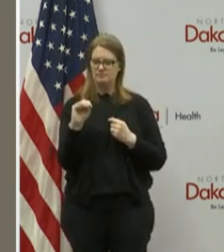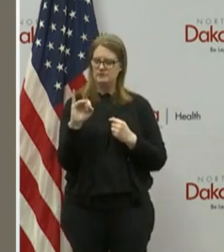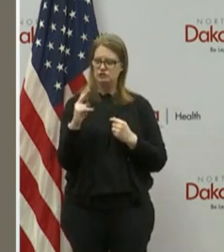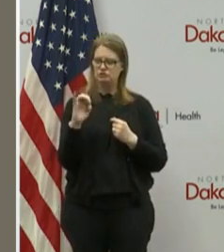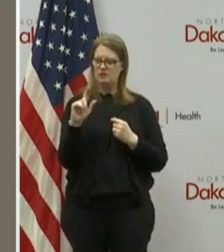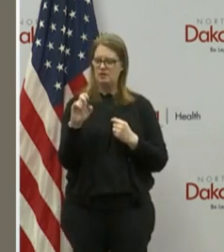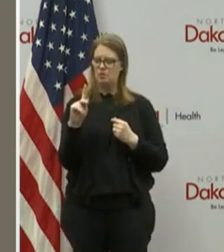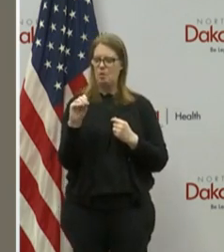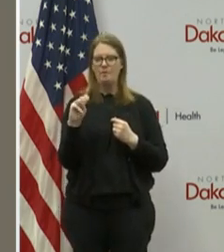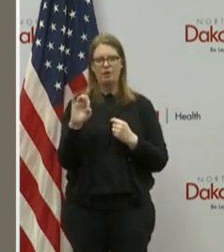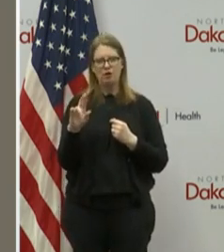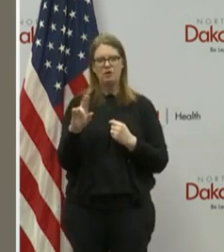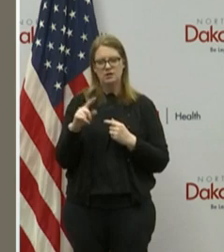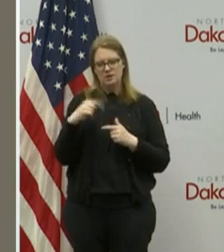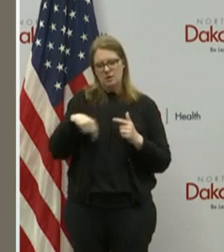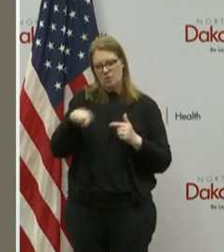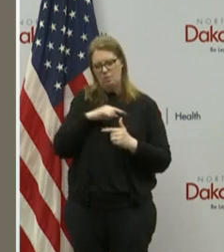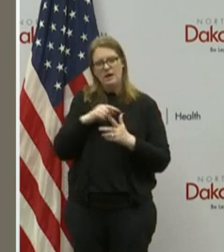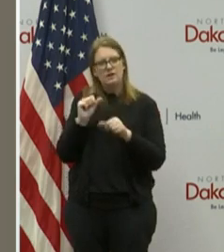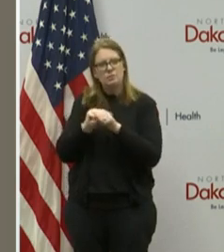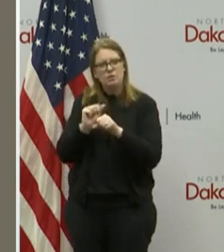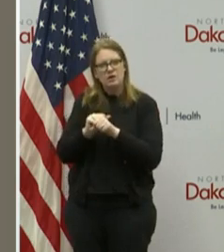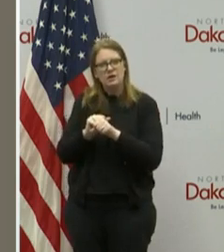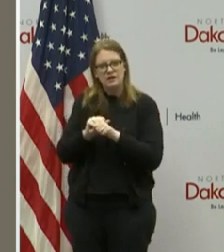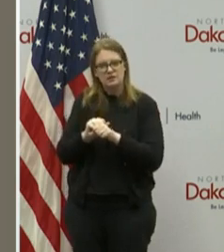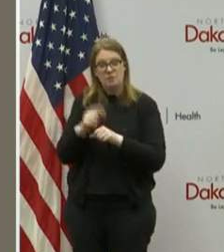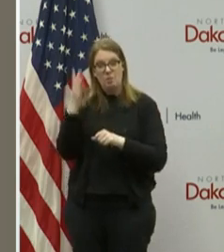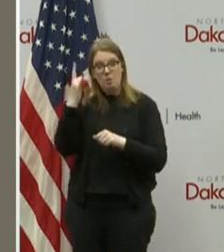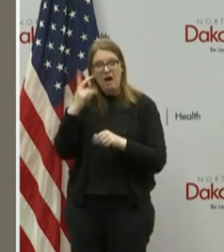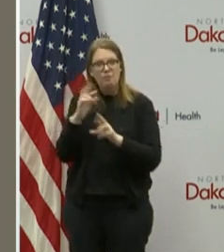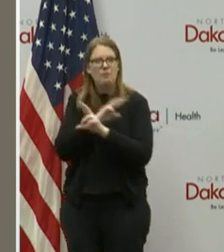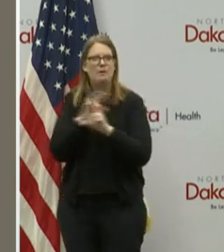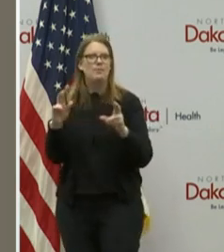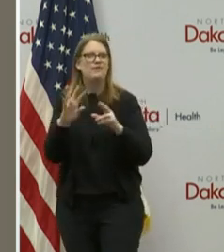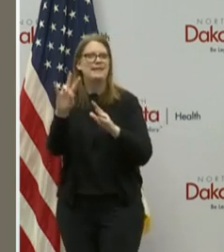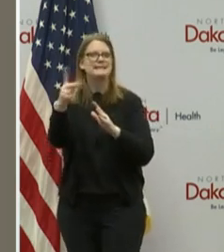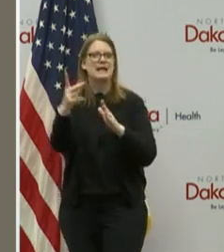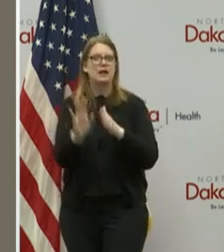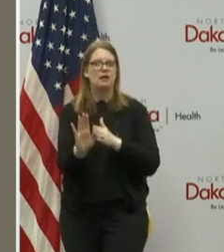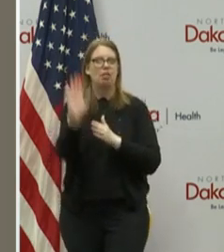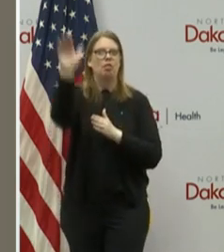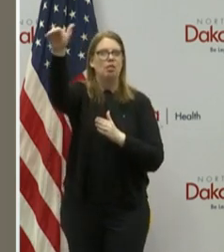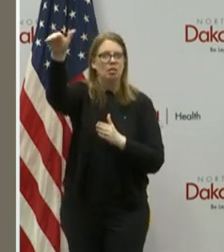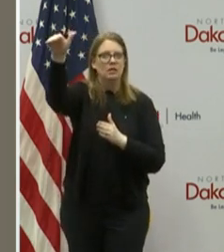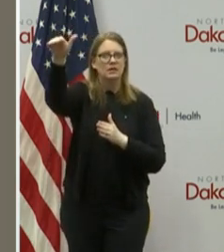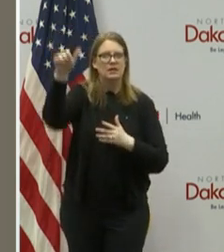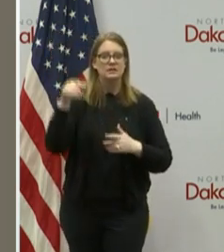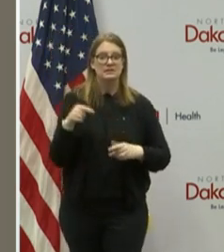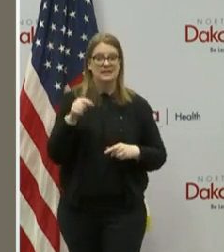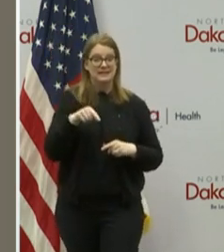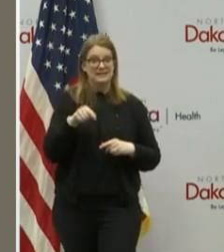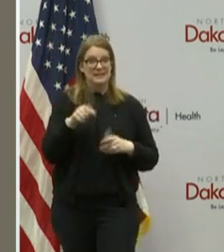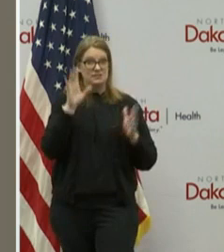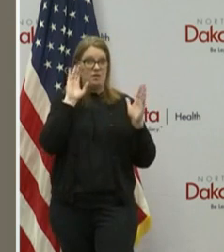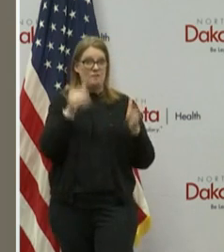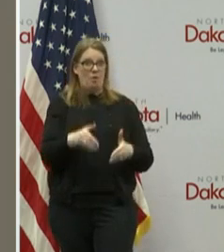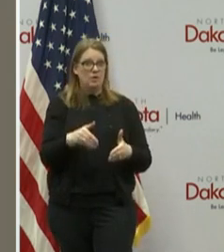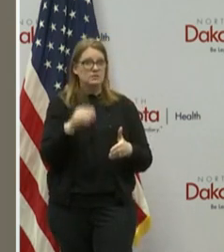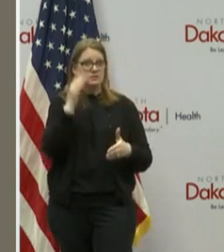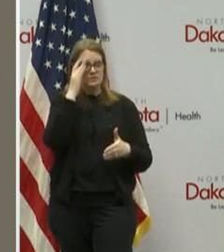WE HAD A MEETING LAST NIGHT LEAD AND THE WORK WE DO NOW PREPARES US FOR A SECOND SURGE. I WANT TO GIVE EVERYBODY THE